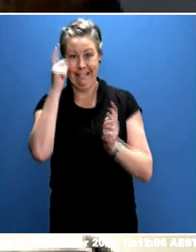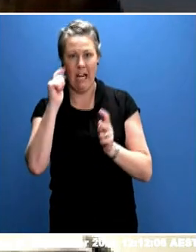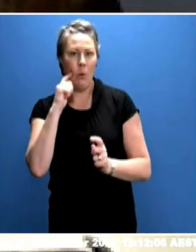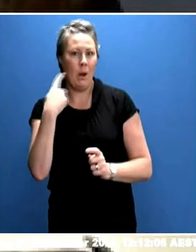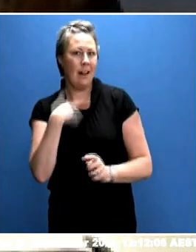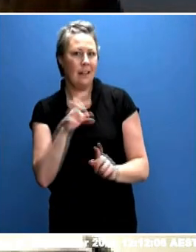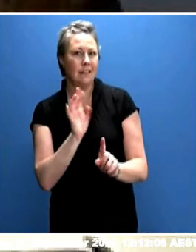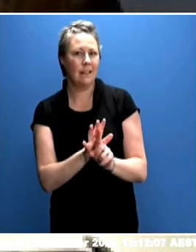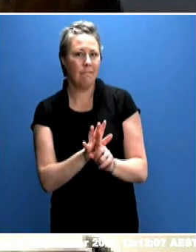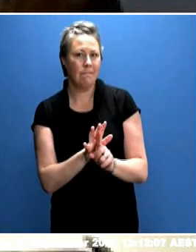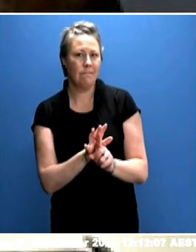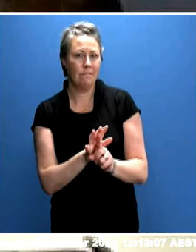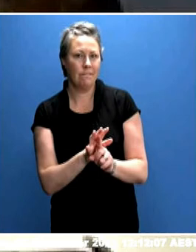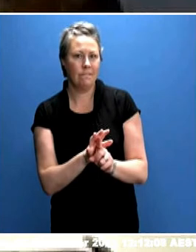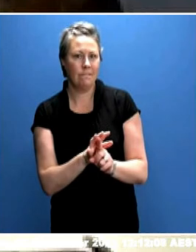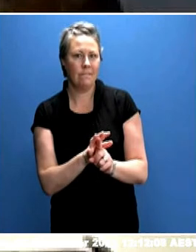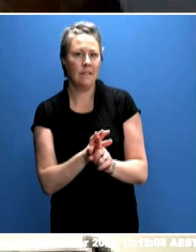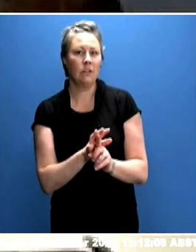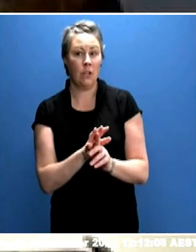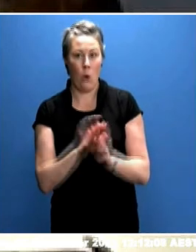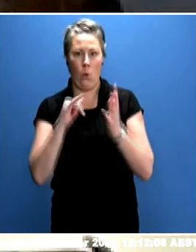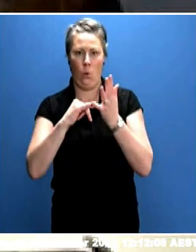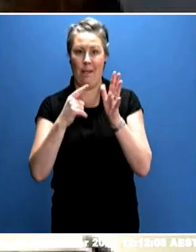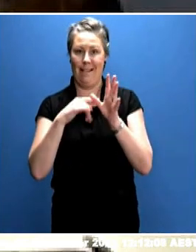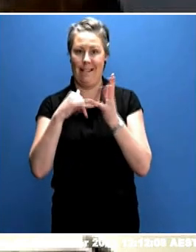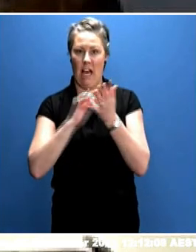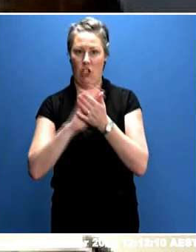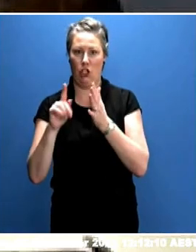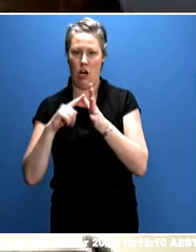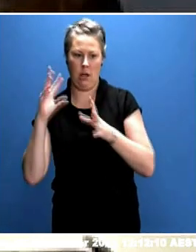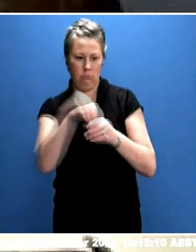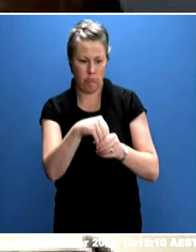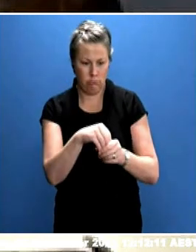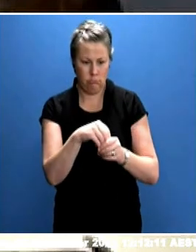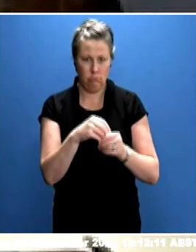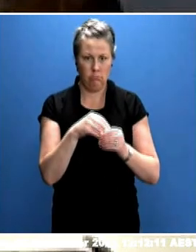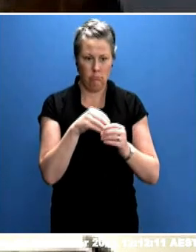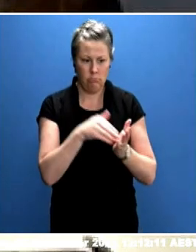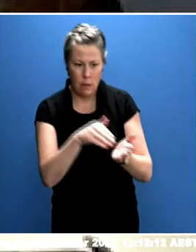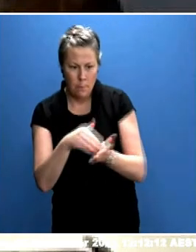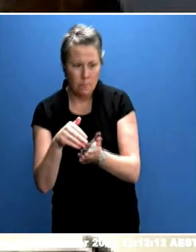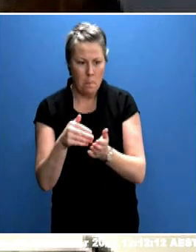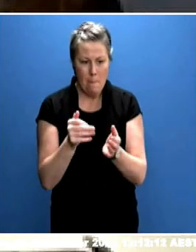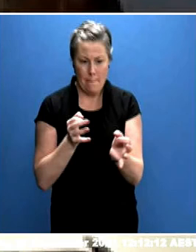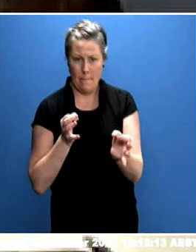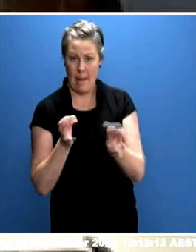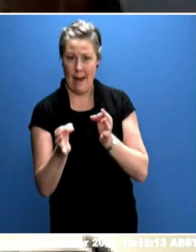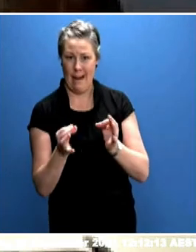So Sasha got involved, and a plan was developed for the client